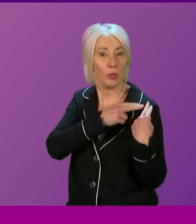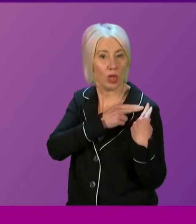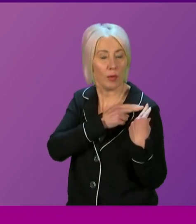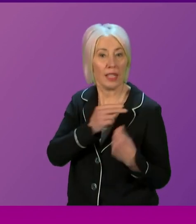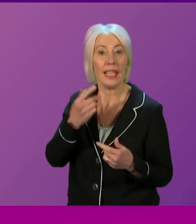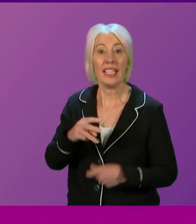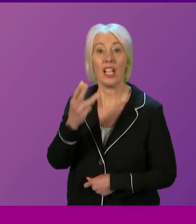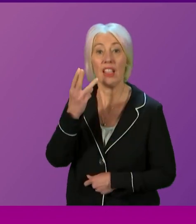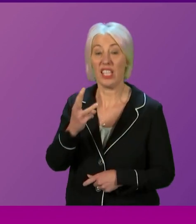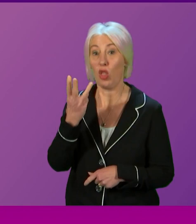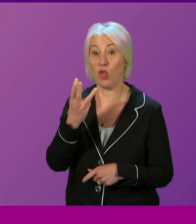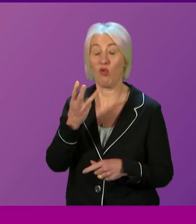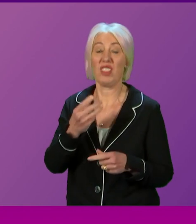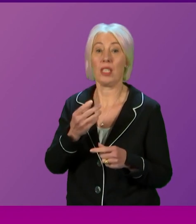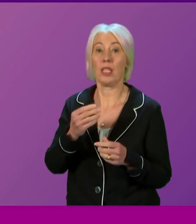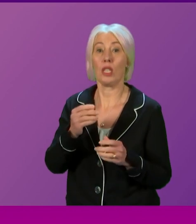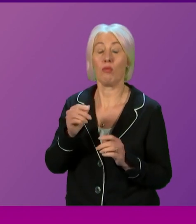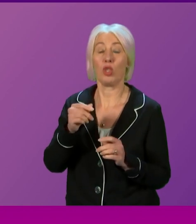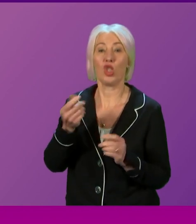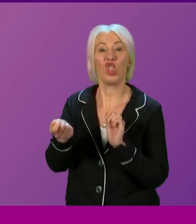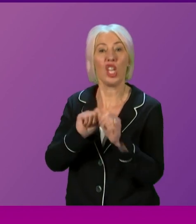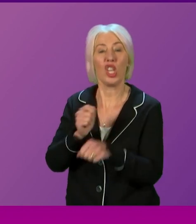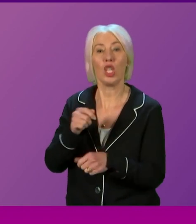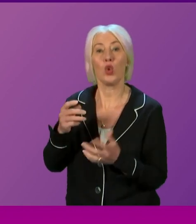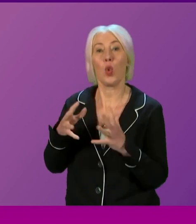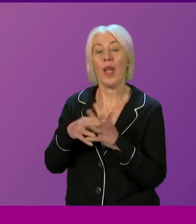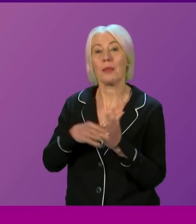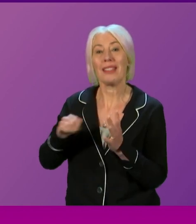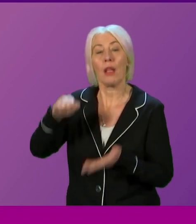Westminster Tory Governments fiscal policy U-turns have cost taxpayers more than £40